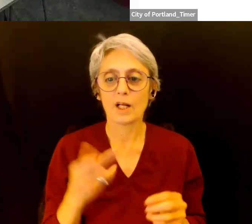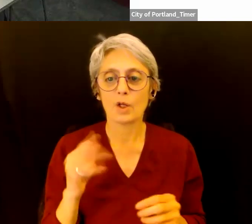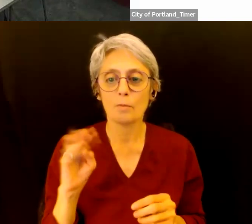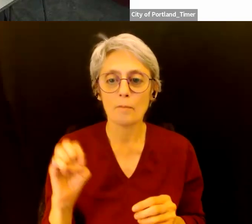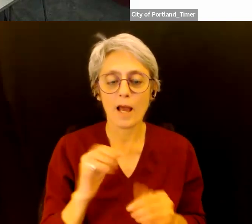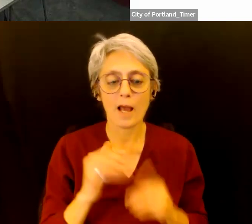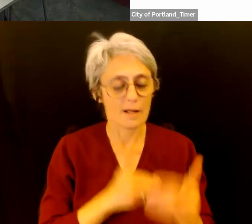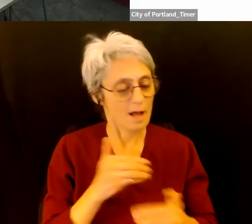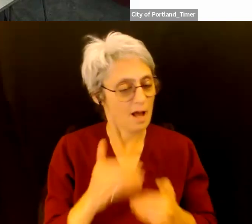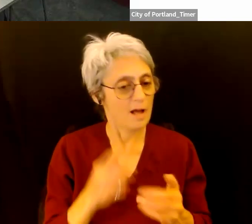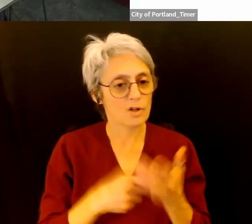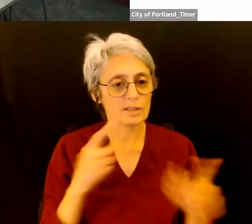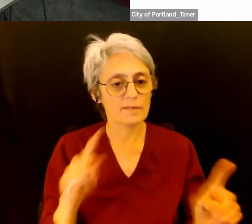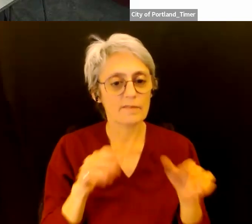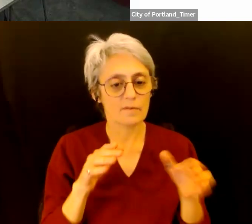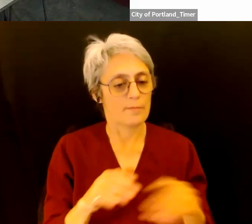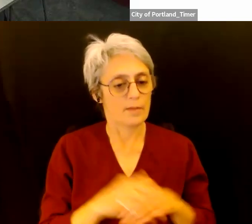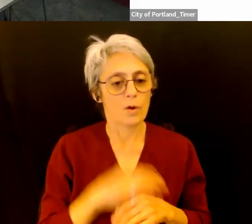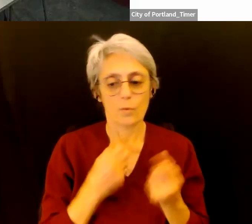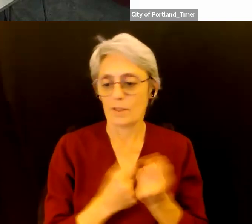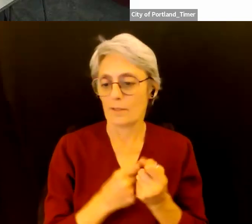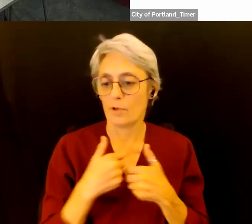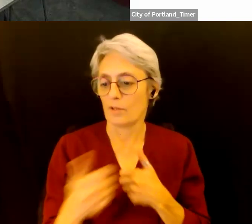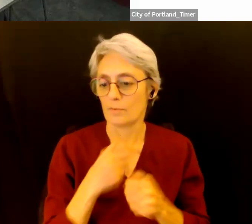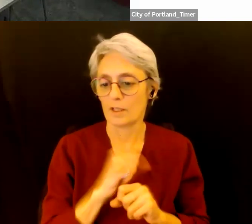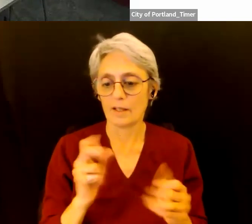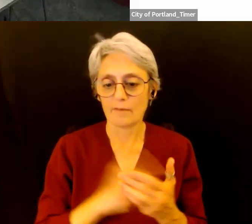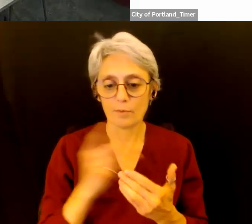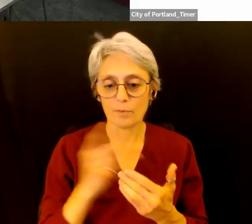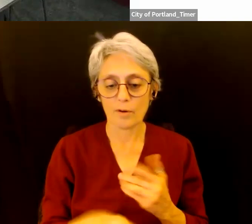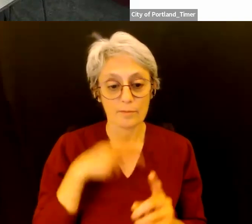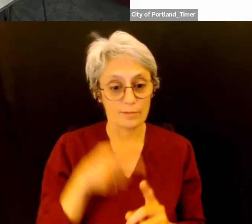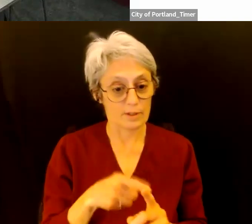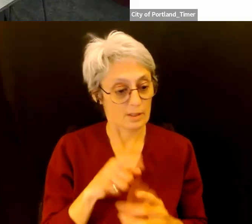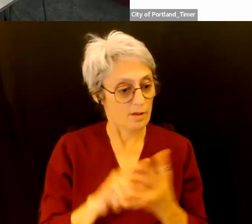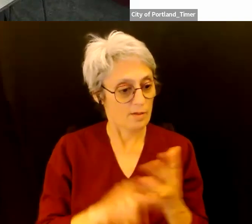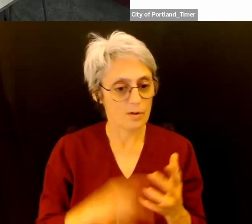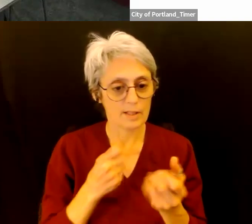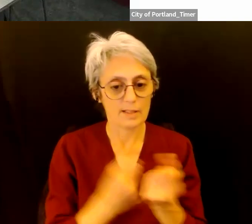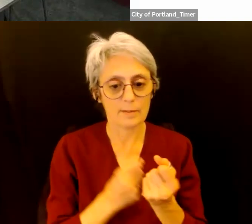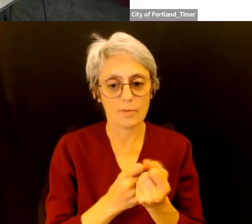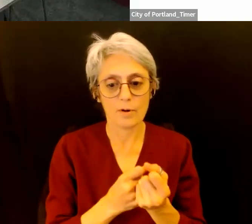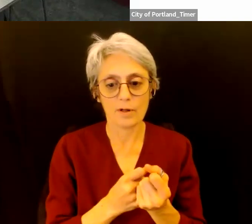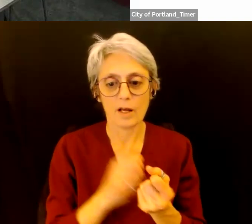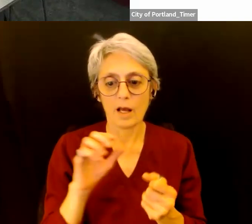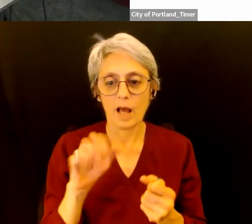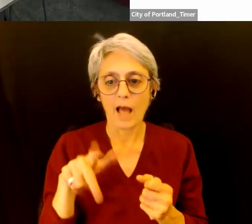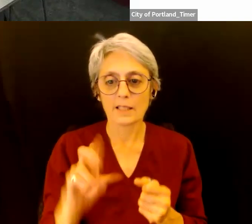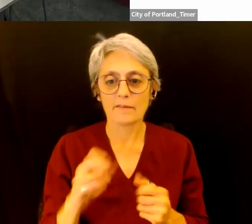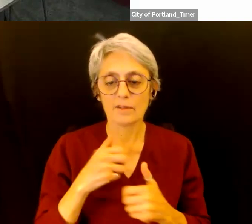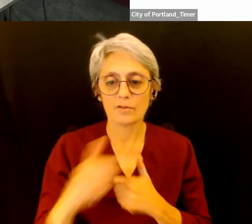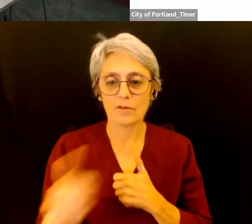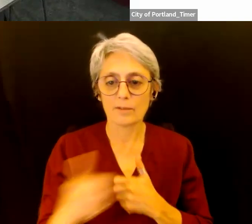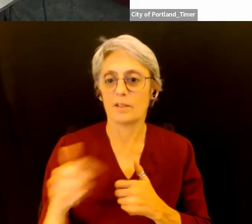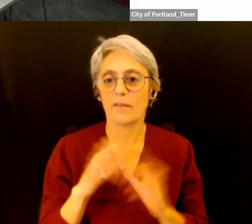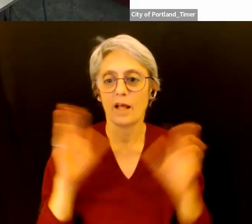We support transportation safety programs, particularly those that support active transportation that addresses our climate change issues.